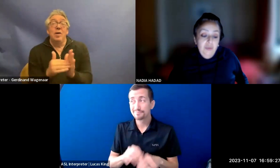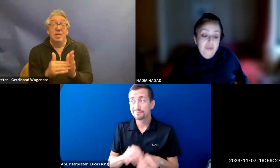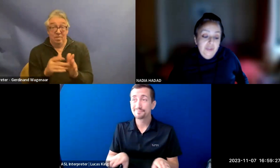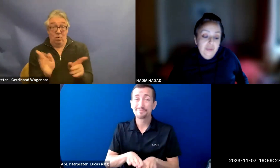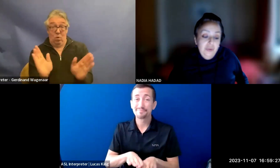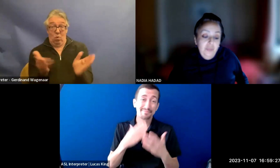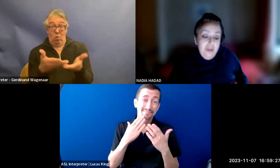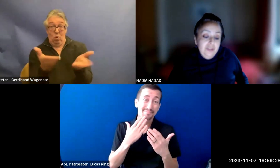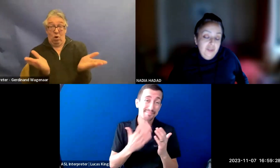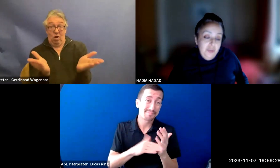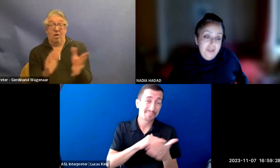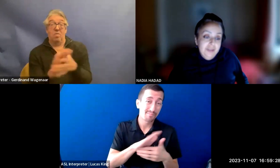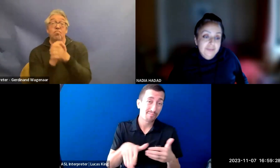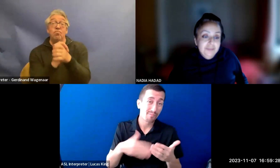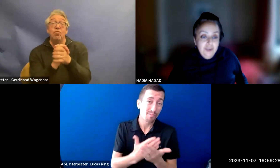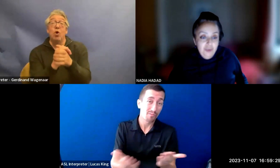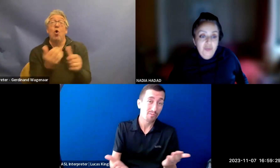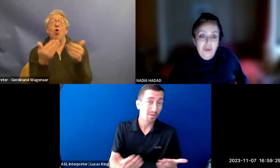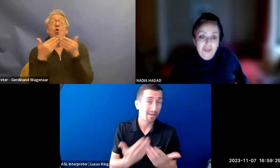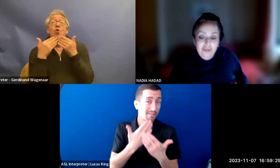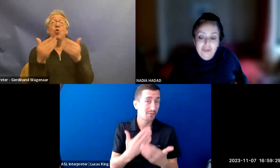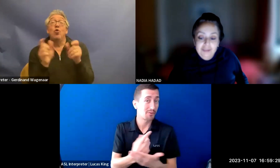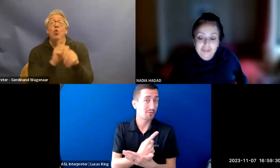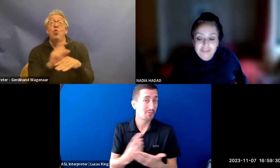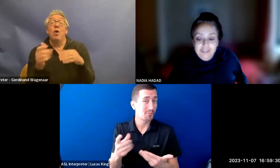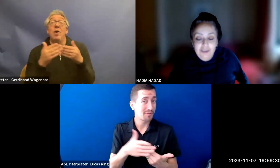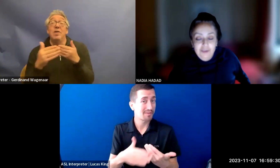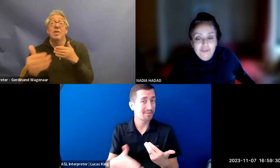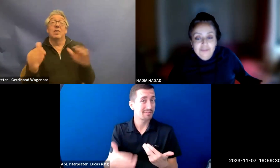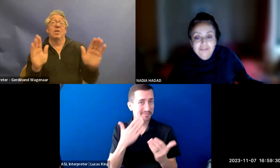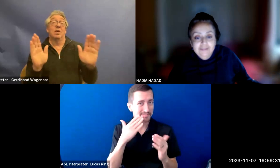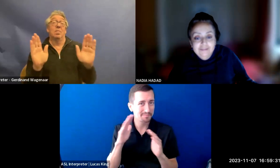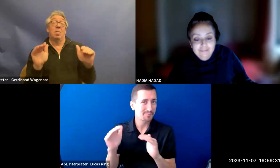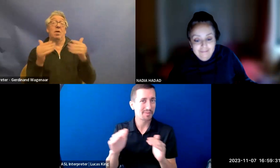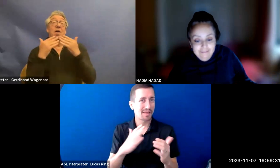and we wish you a pleasant week. Good-bye to all of you. Thank you.